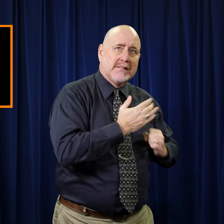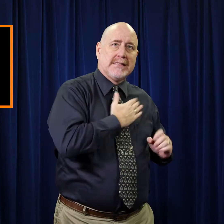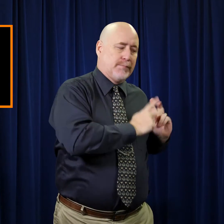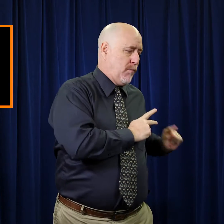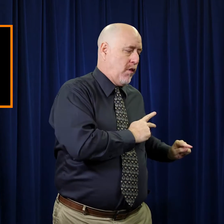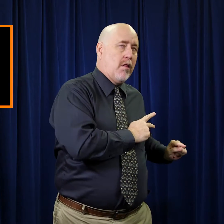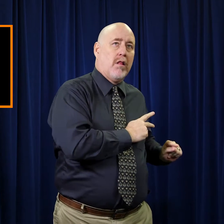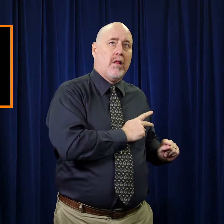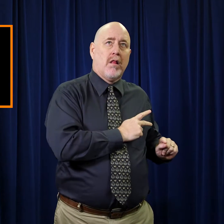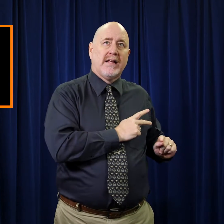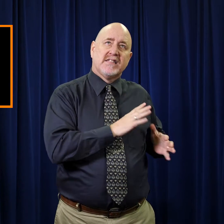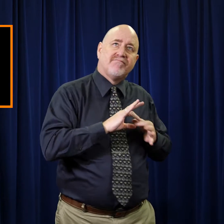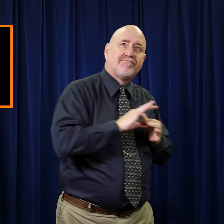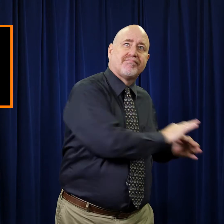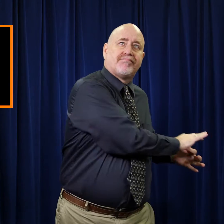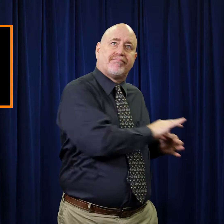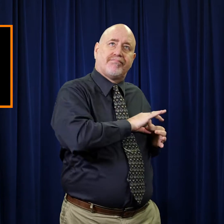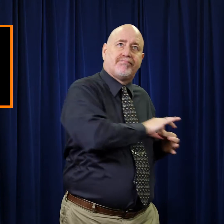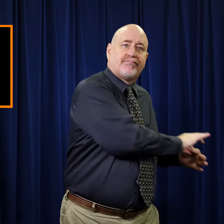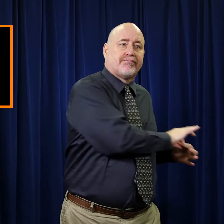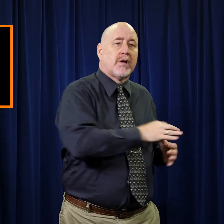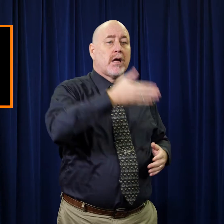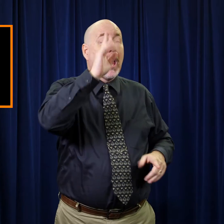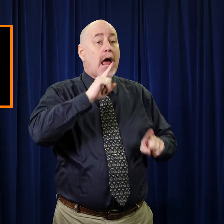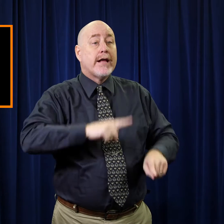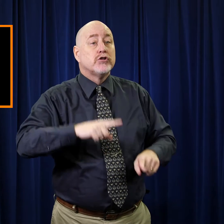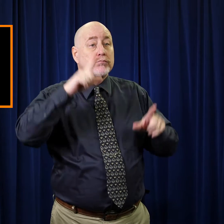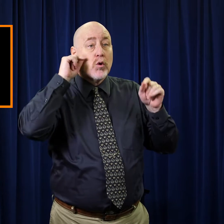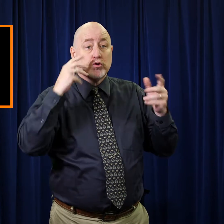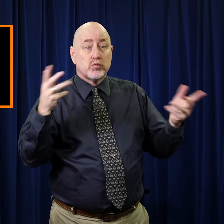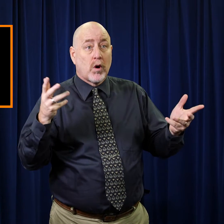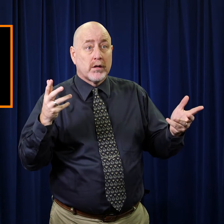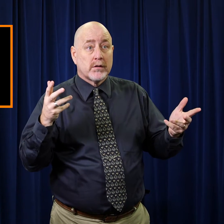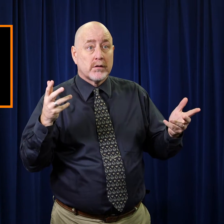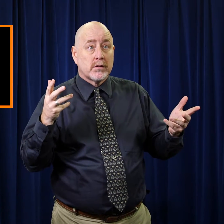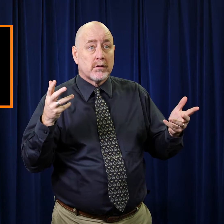people. He's got skin in the game. But God's response to this—